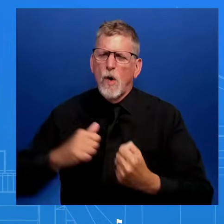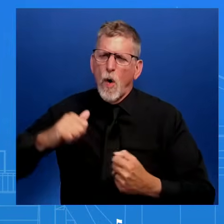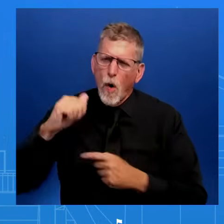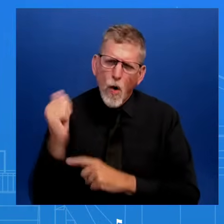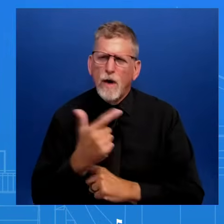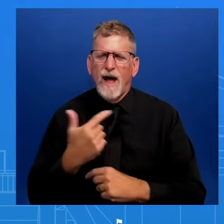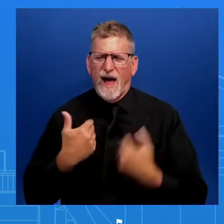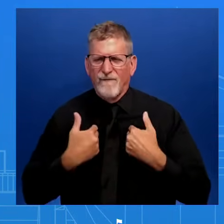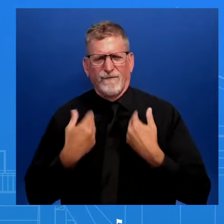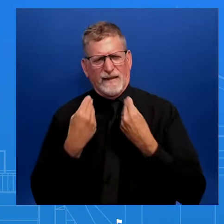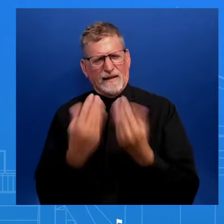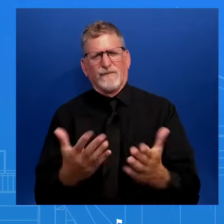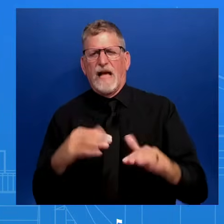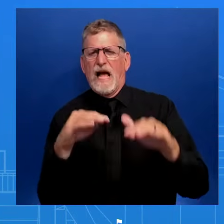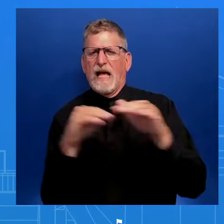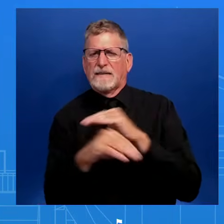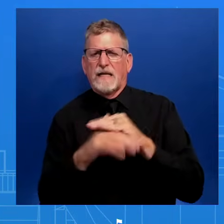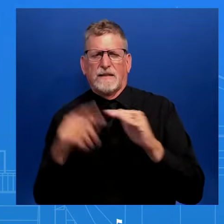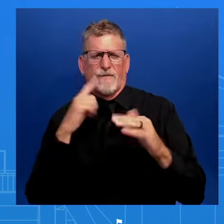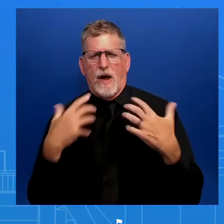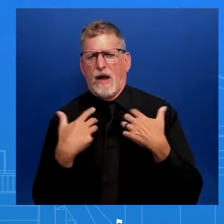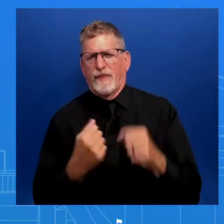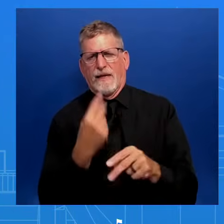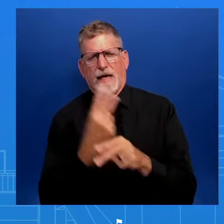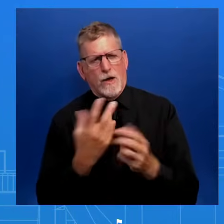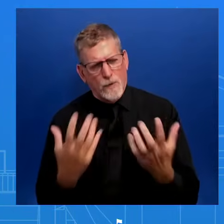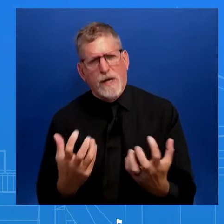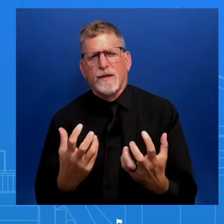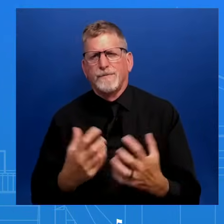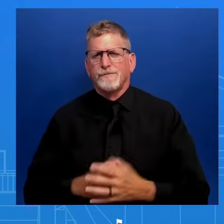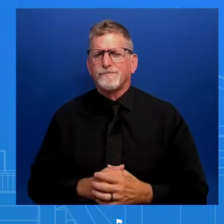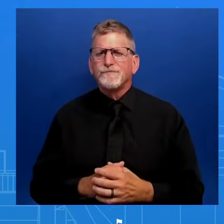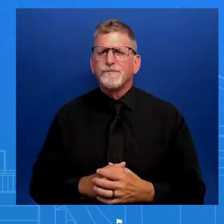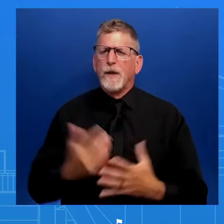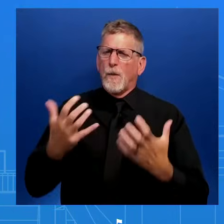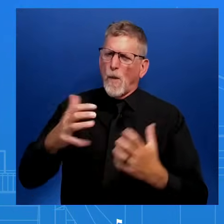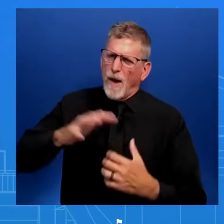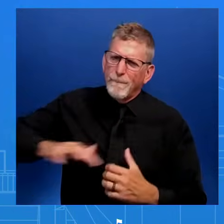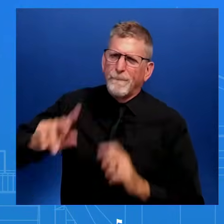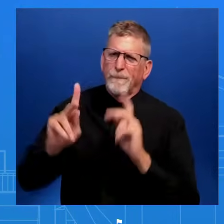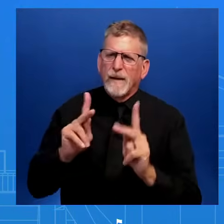they also contribute about 0.02 percent of the budget of the World Food Program.